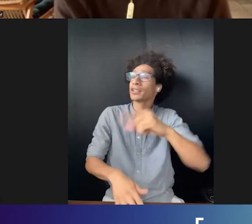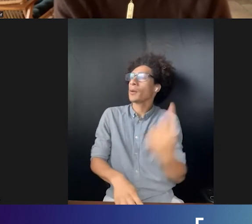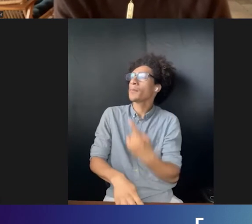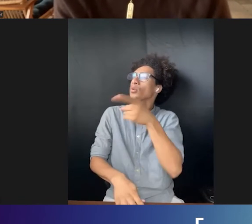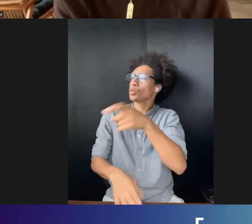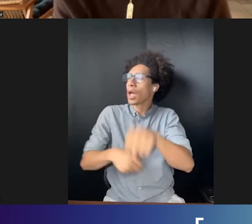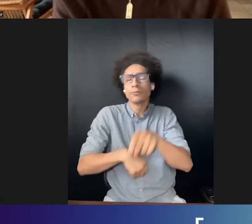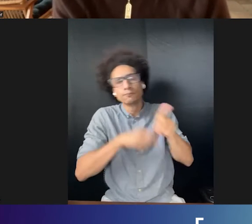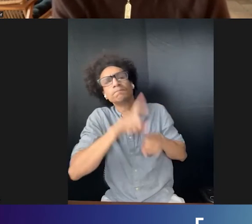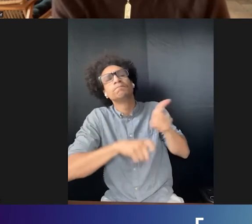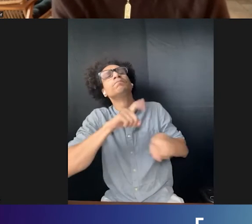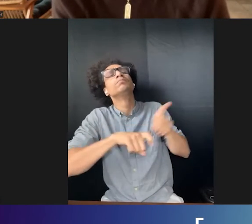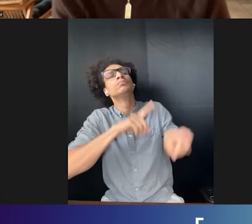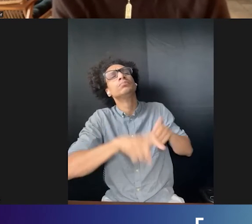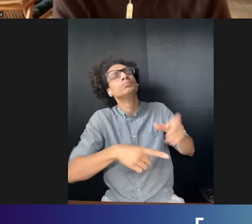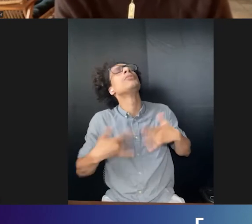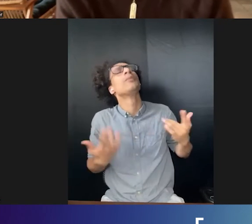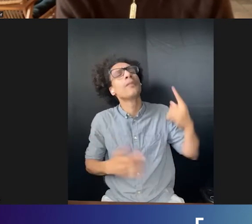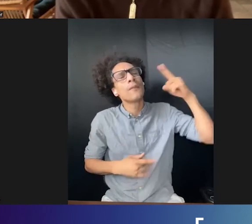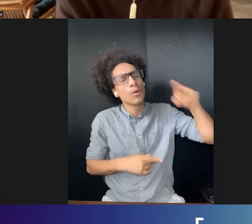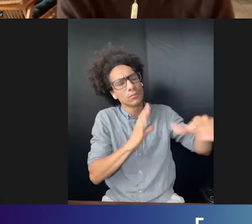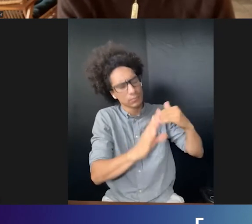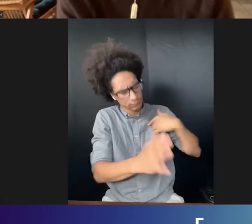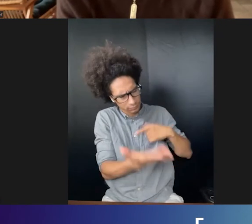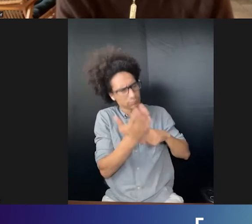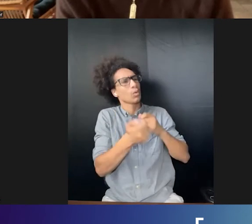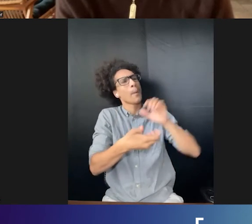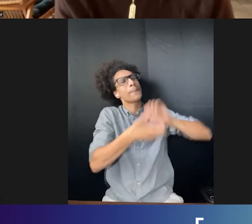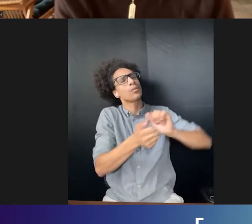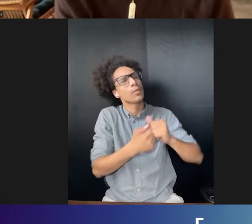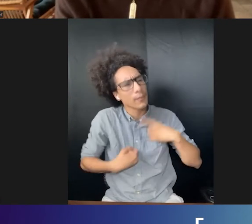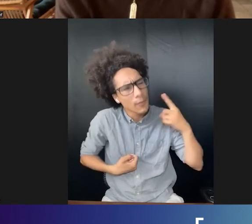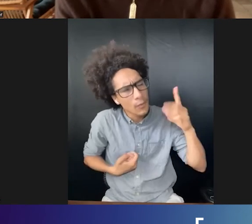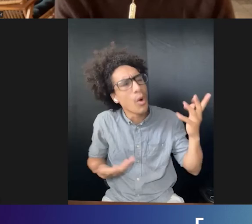because yeah, there's a